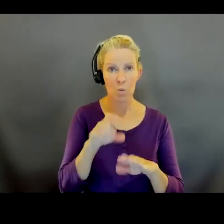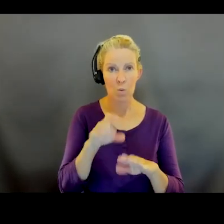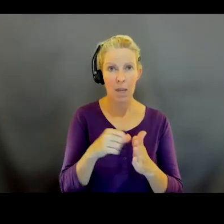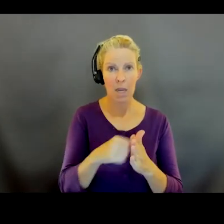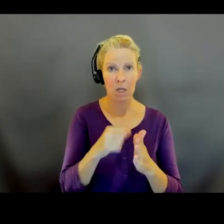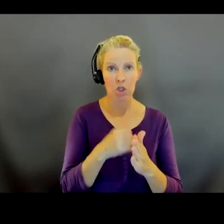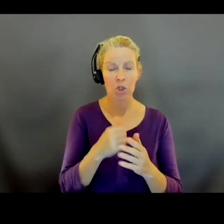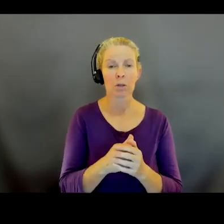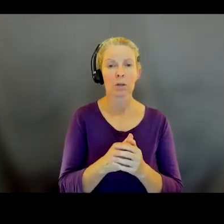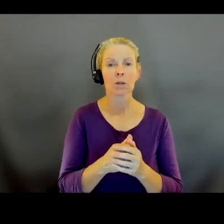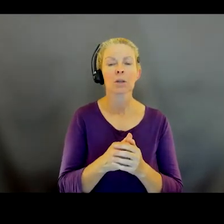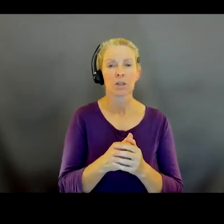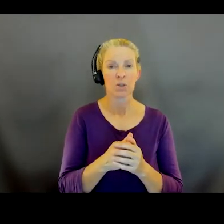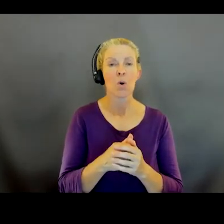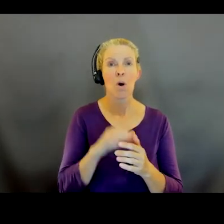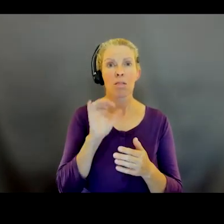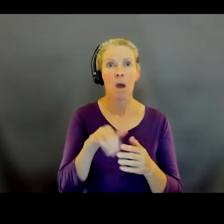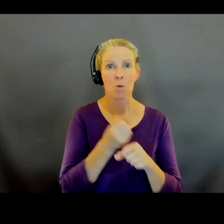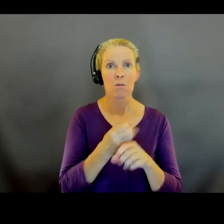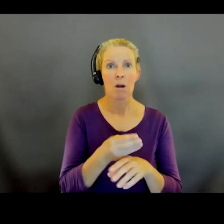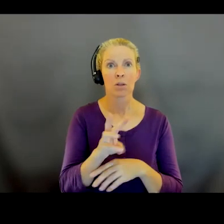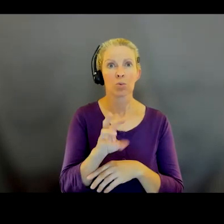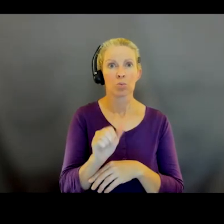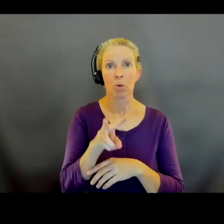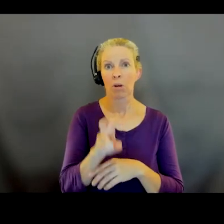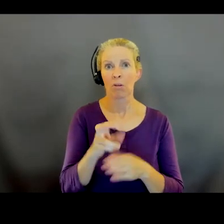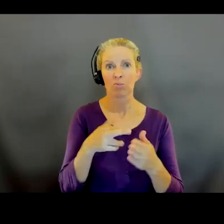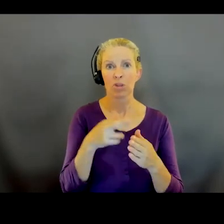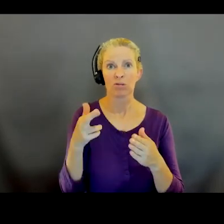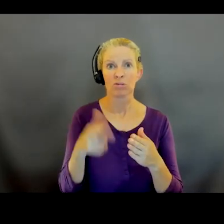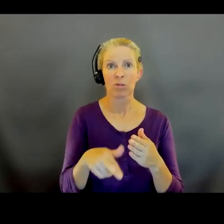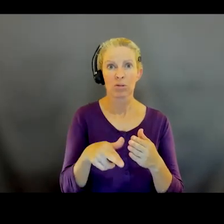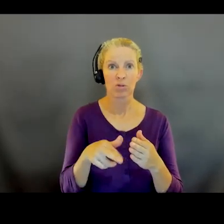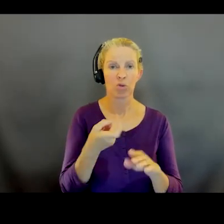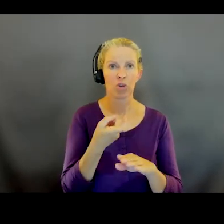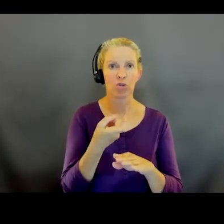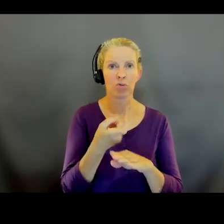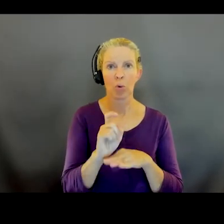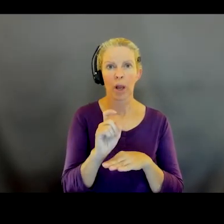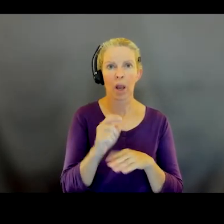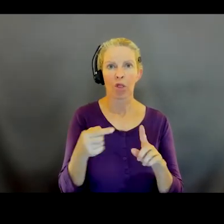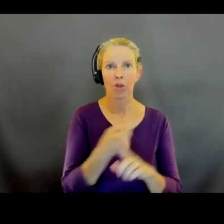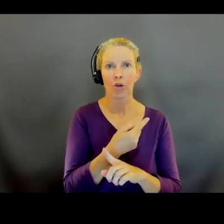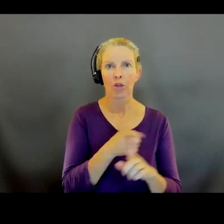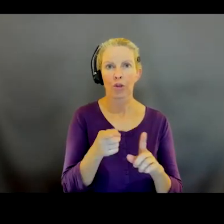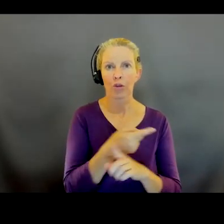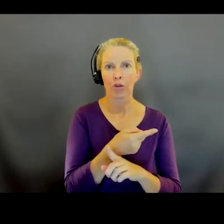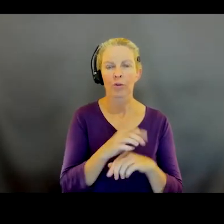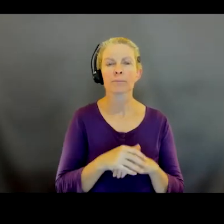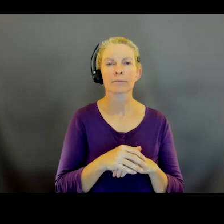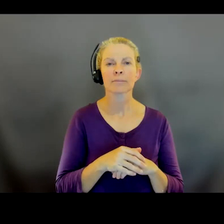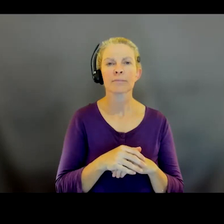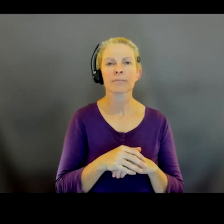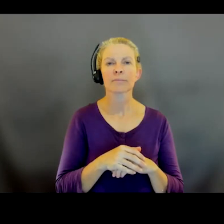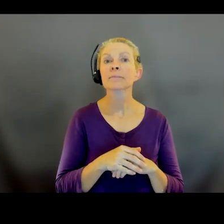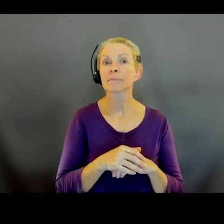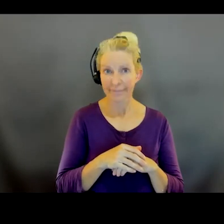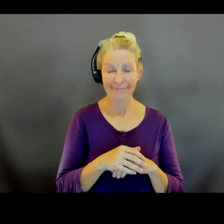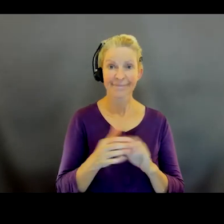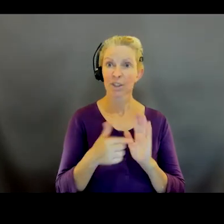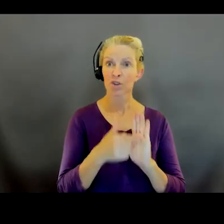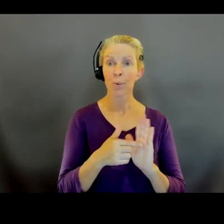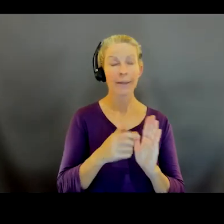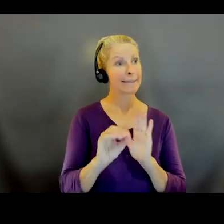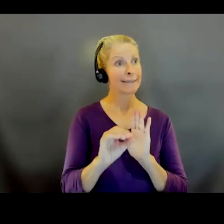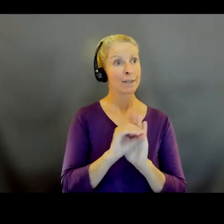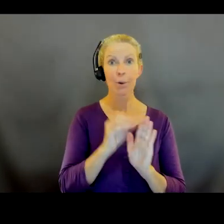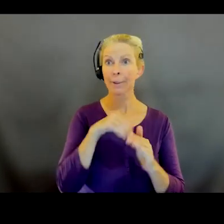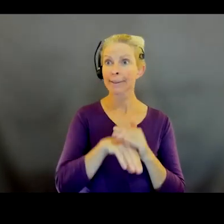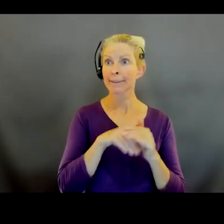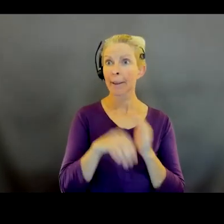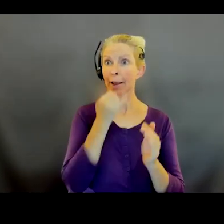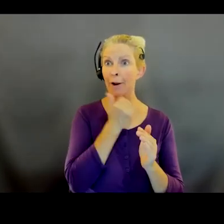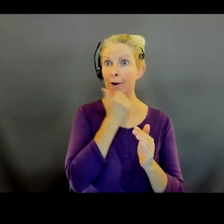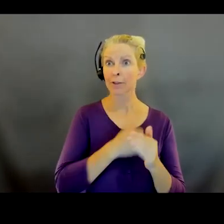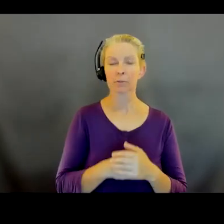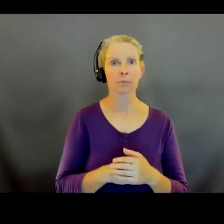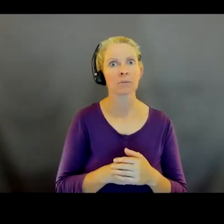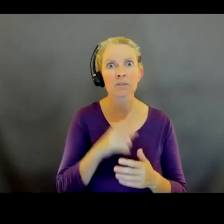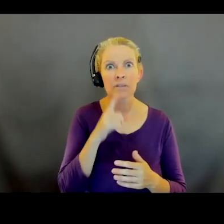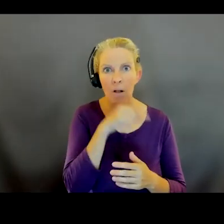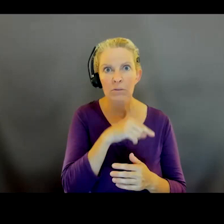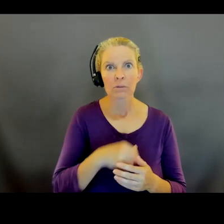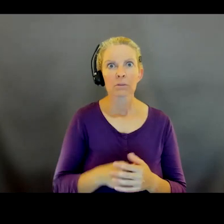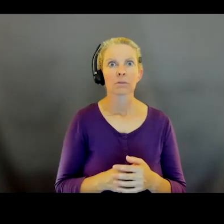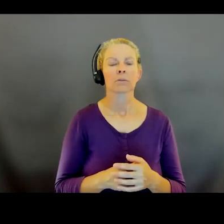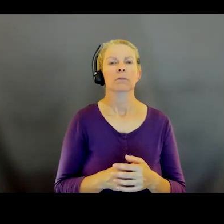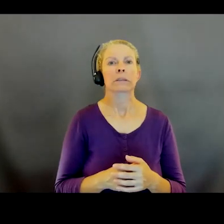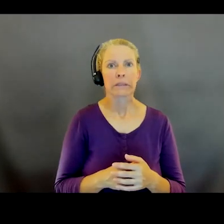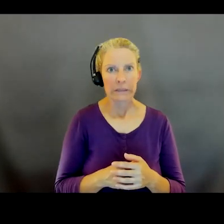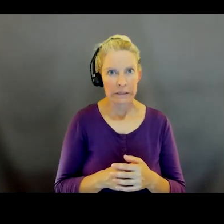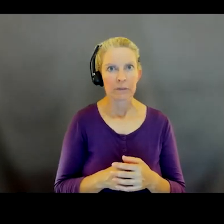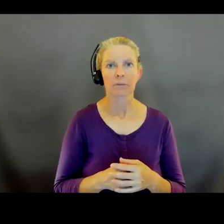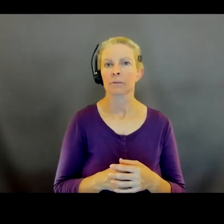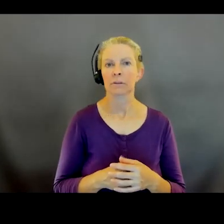the wave results. It would show that there were zero accessibility errors. It was actually faking